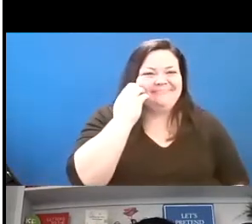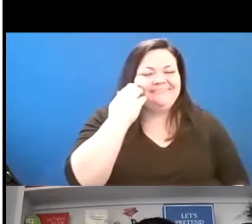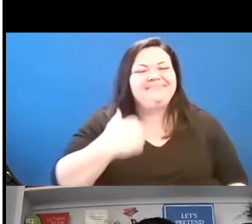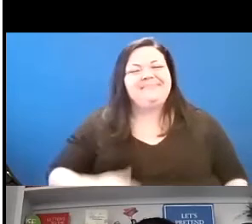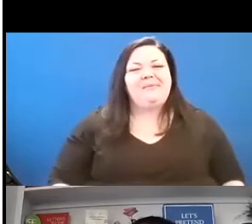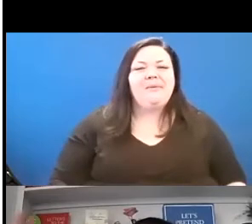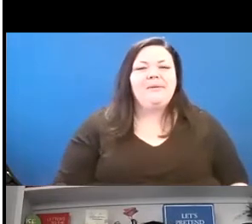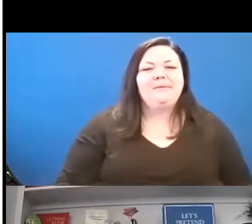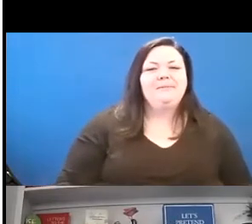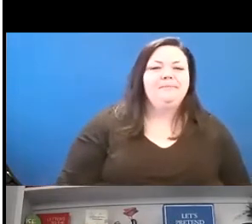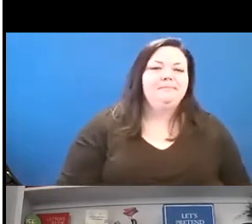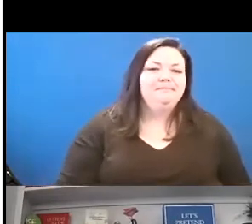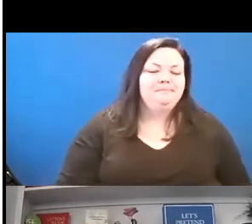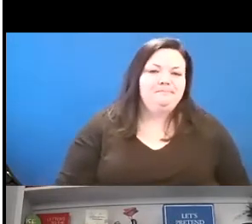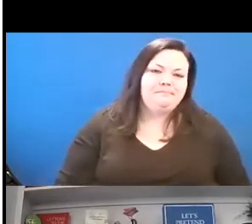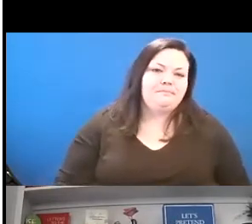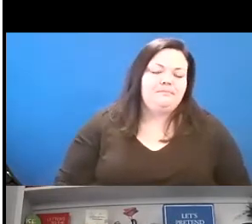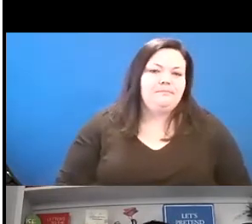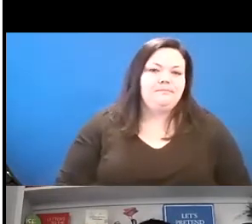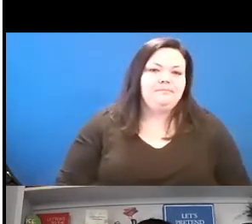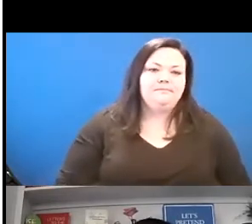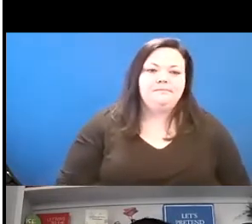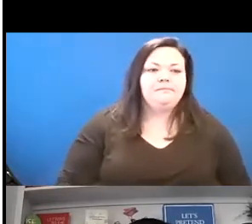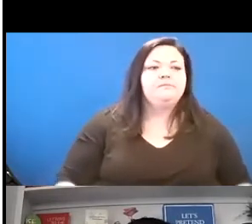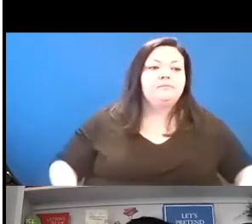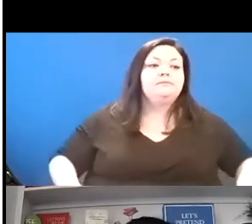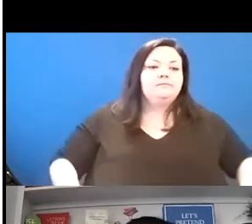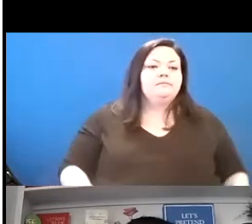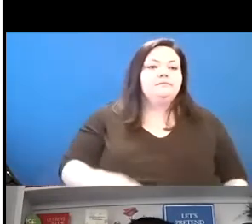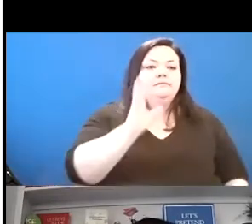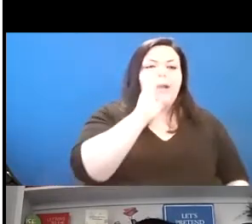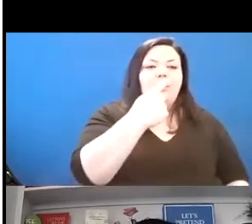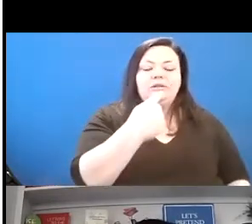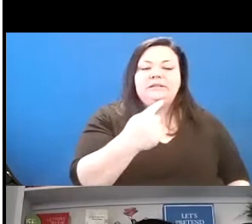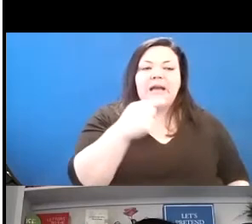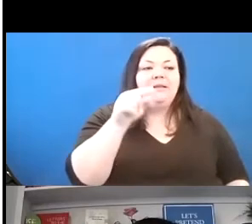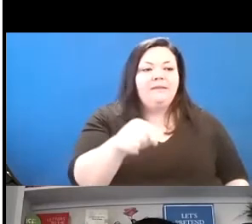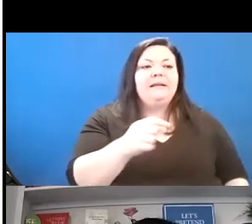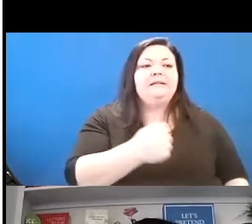there we go okay and i will say this poem has a lot of adult themes in it so if you're not